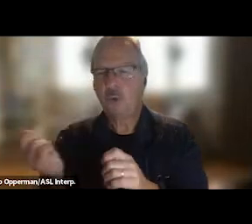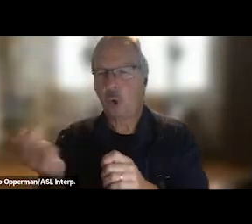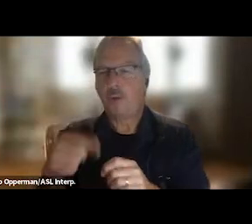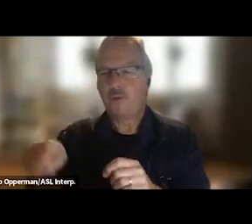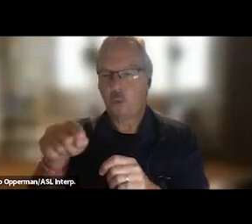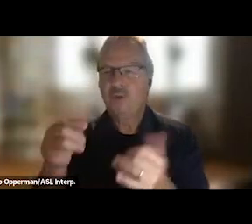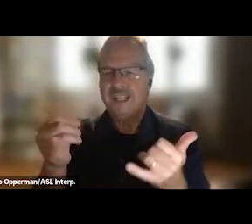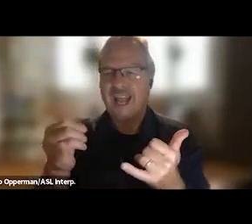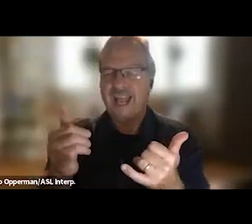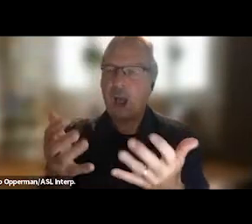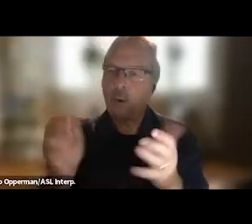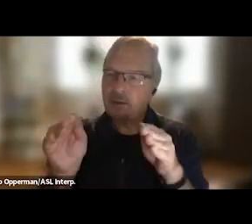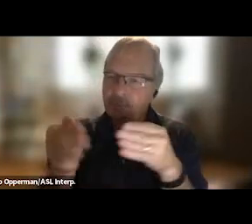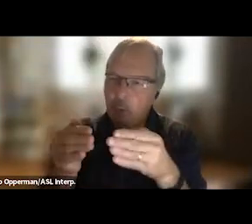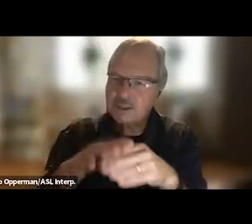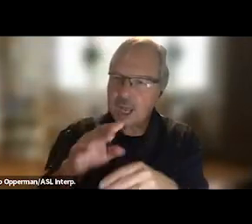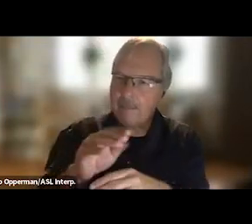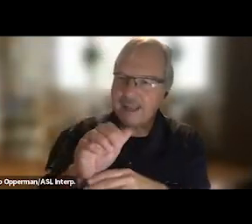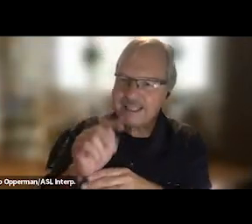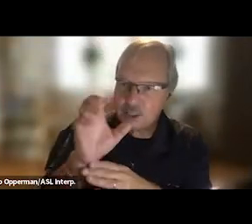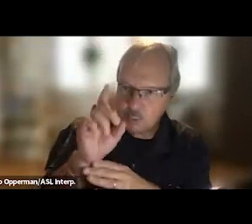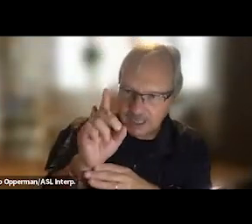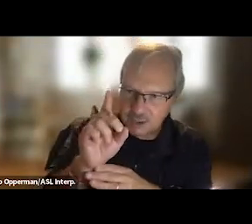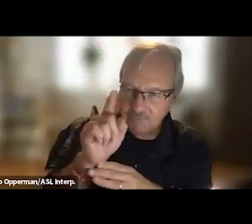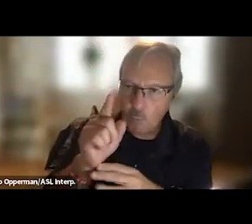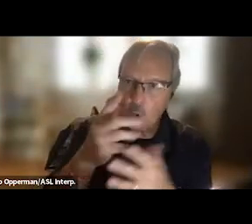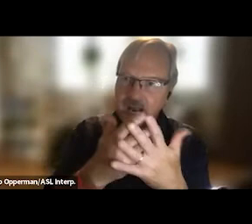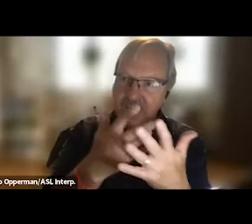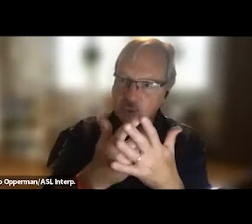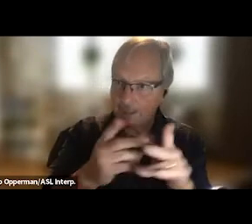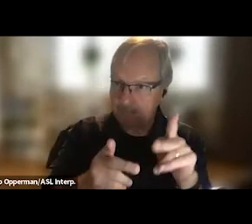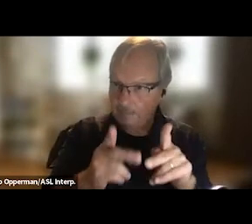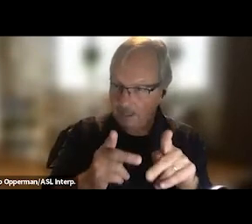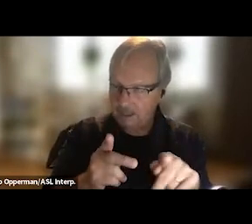I wanted to focus on MAT education for incarcerated population and our correction staff.